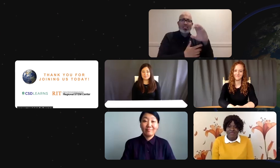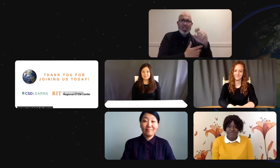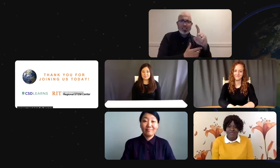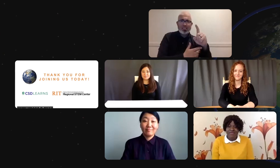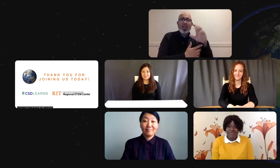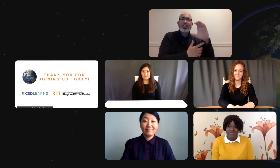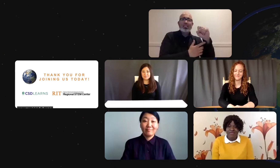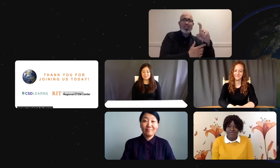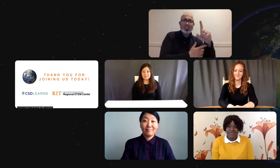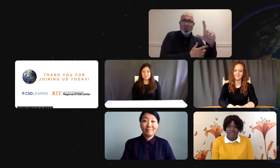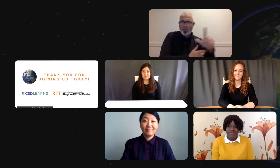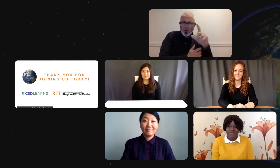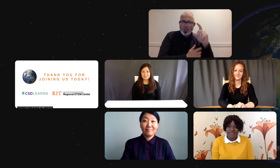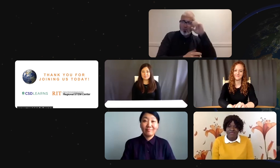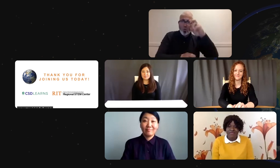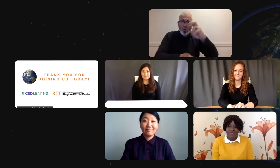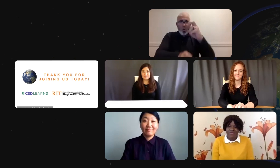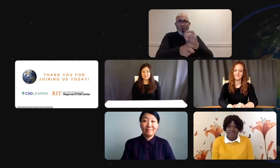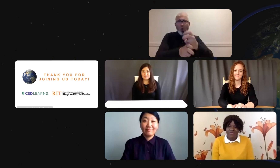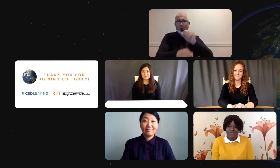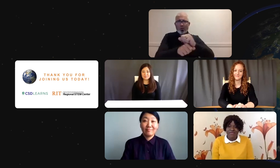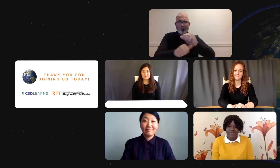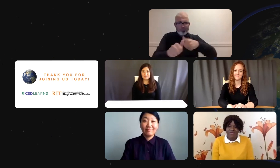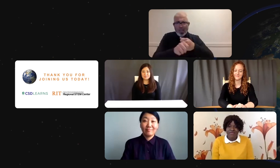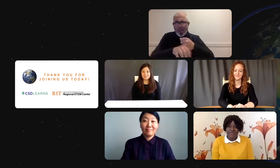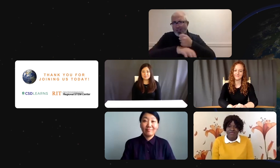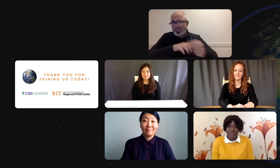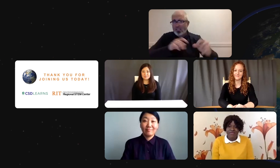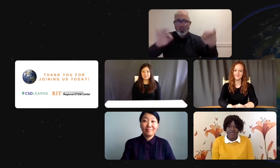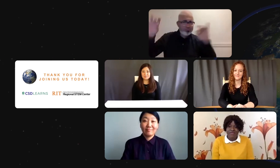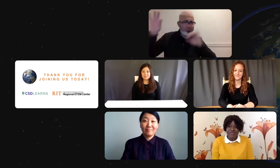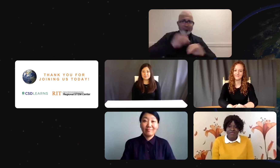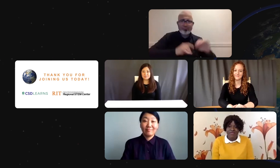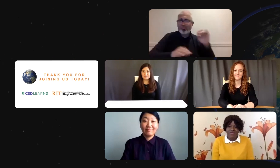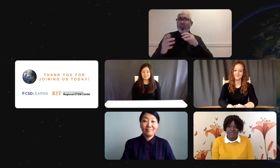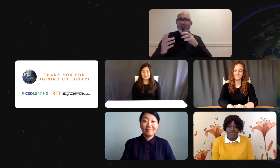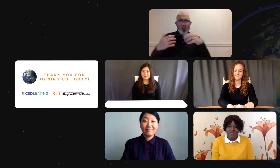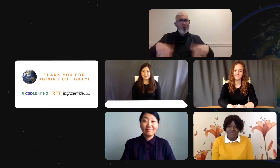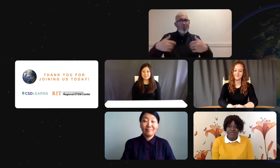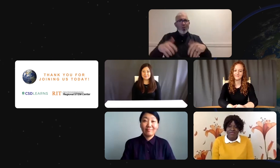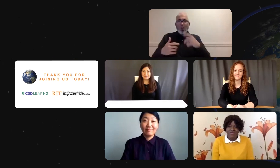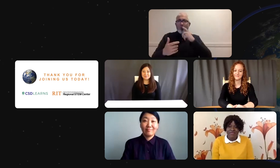Also, thank you to CSD Learns and CSD's behind the scenes.